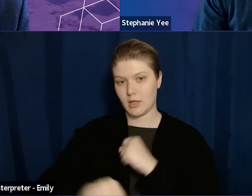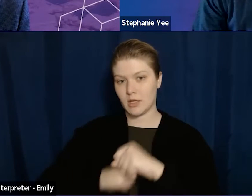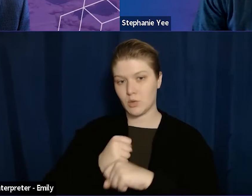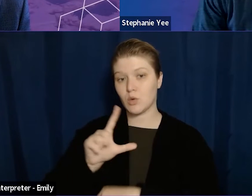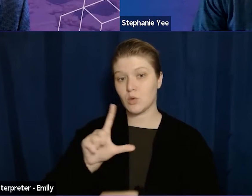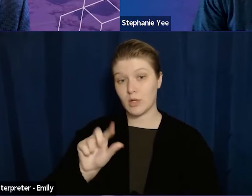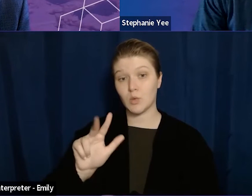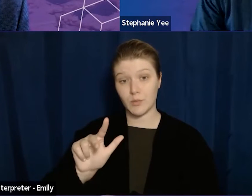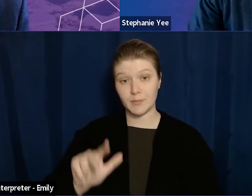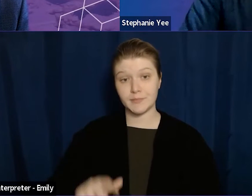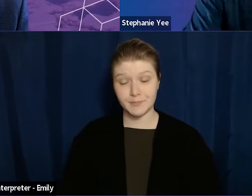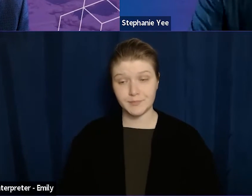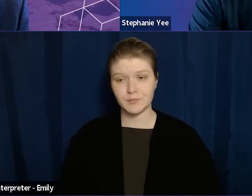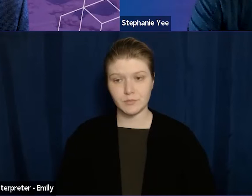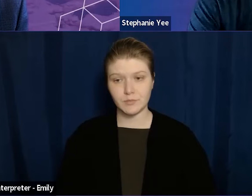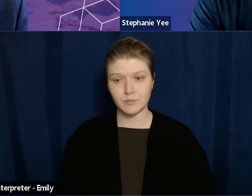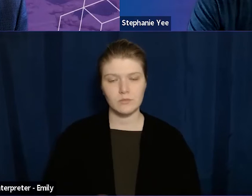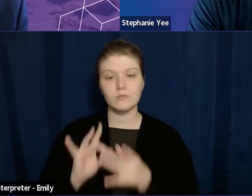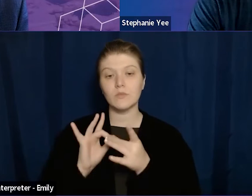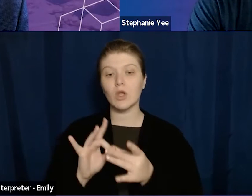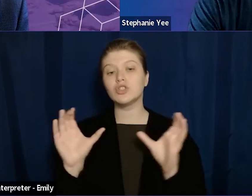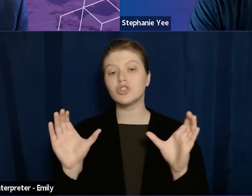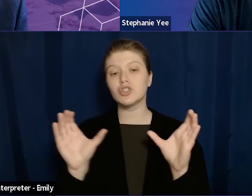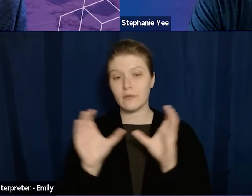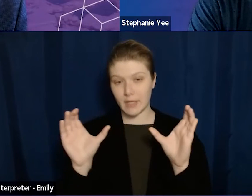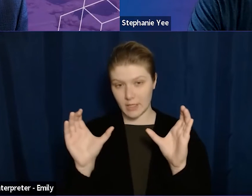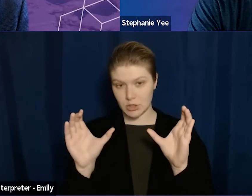for certification of the Biographical Sketch and Current